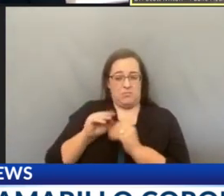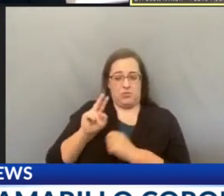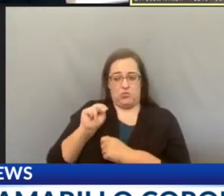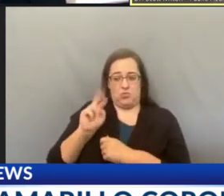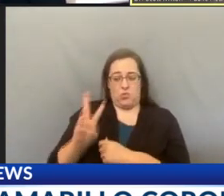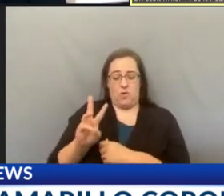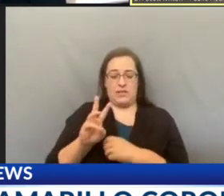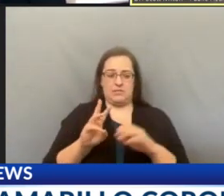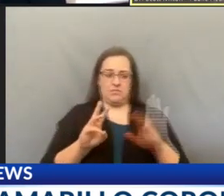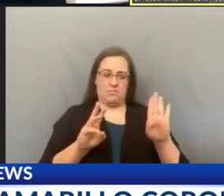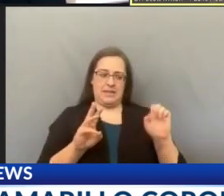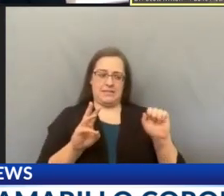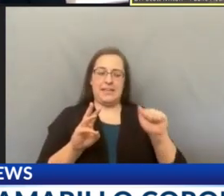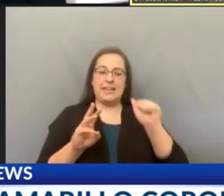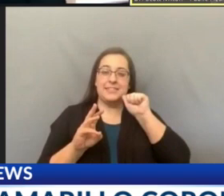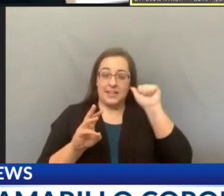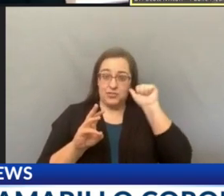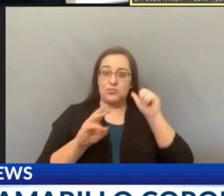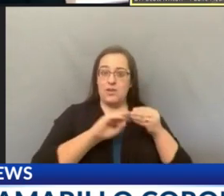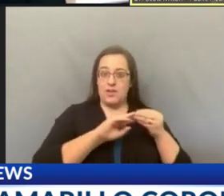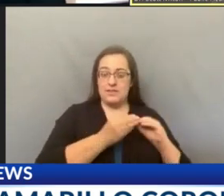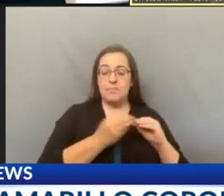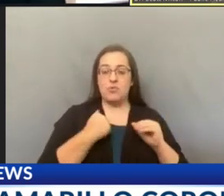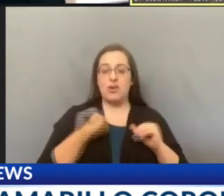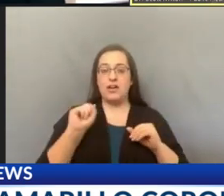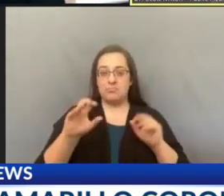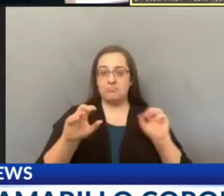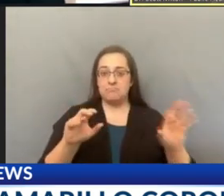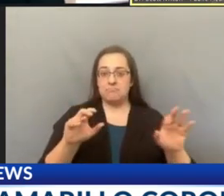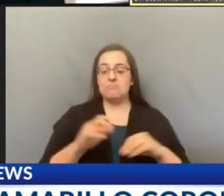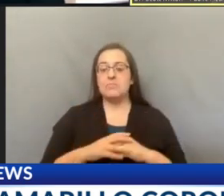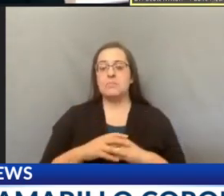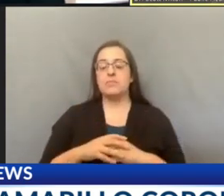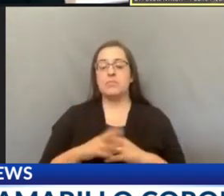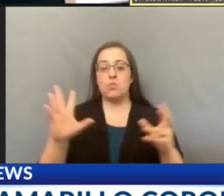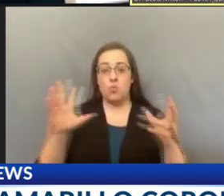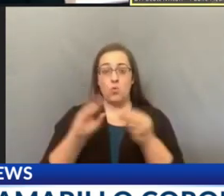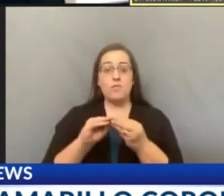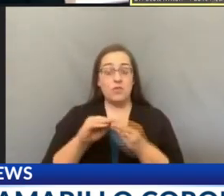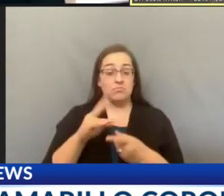ADMINISTERED THIS TO SIX PATIENTS IN TERMS OF HOSPITAL CAPACITY THE MOST RECENT NUMBERS